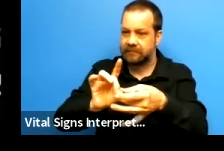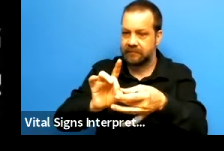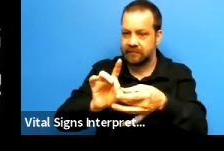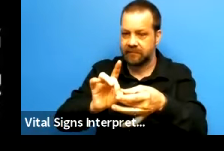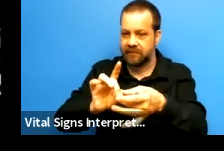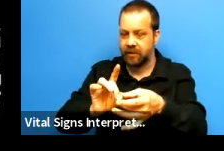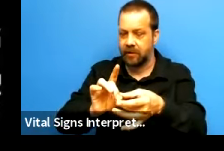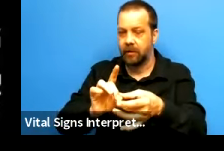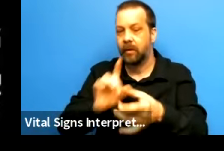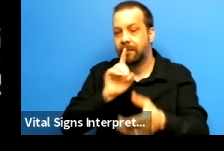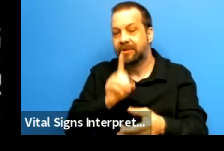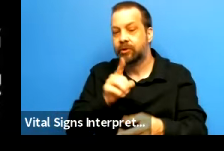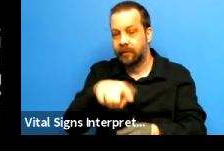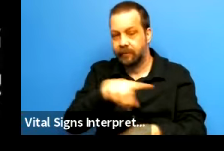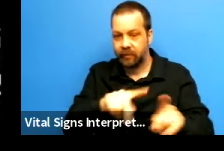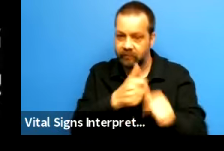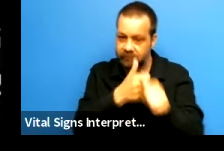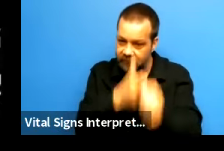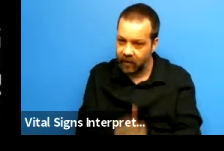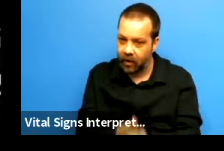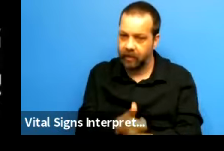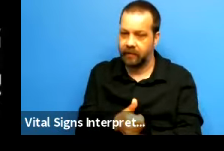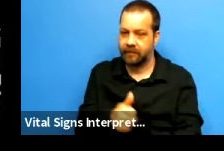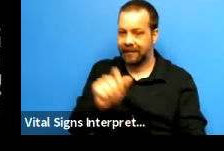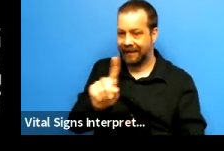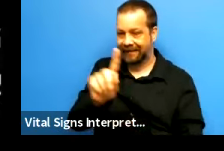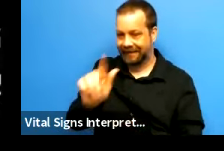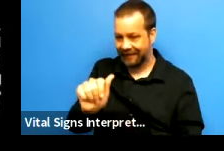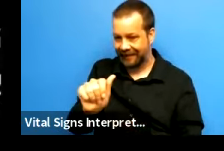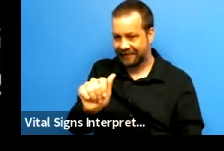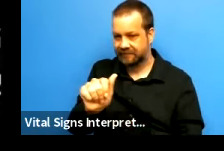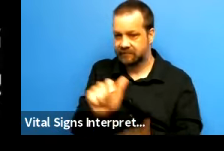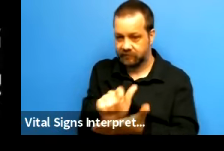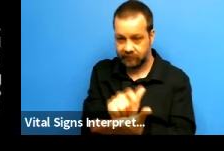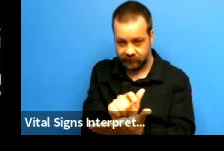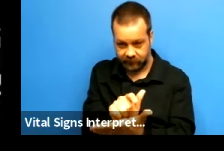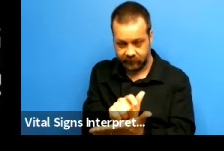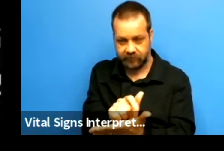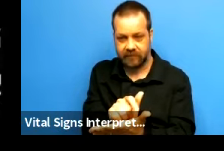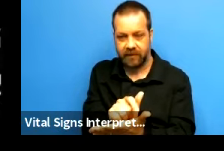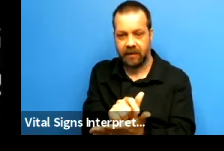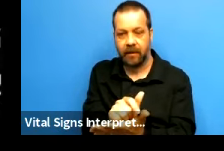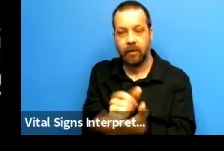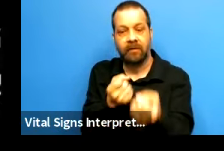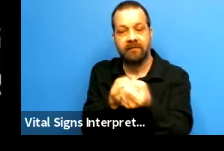with the Americans with Disabilities Act. We're funded by the National Institute on Disability Independent Living